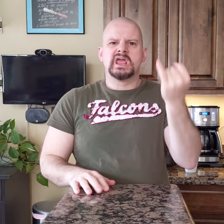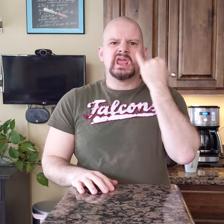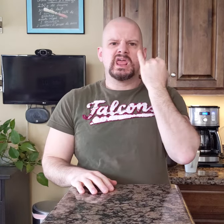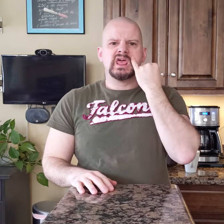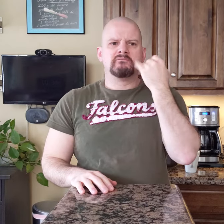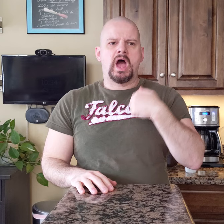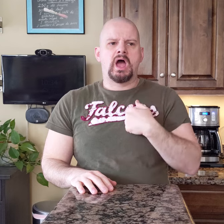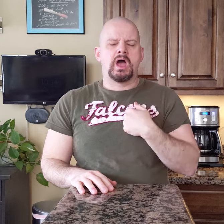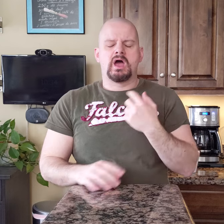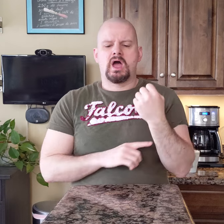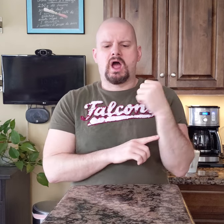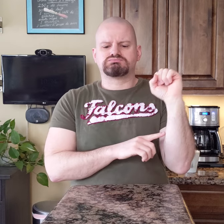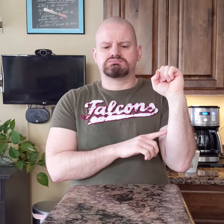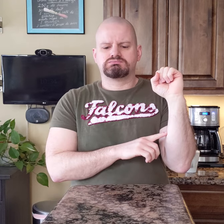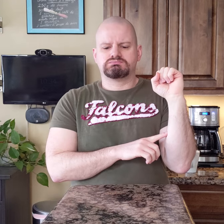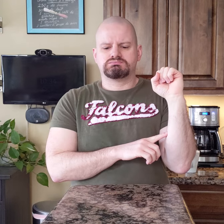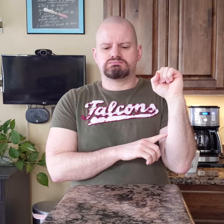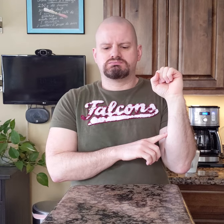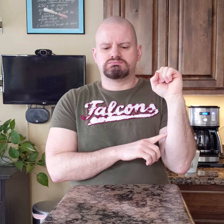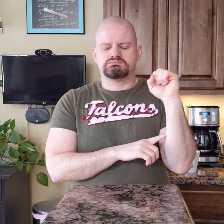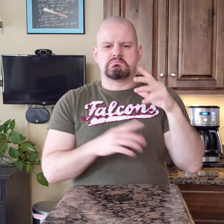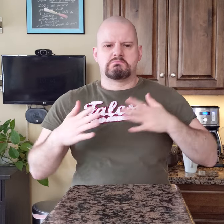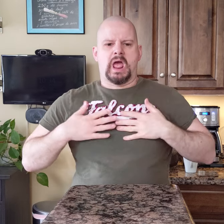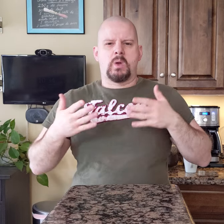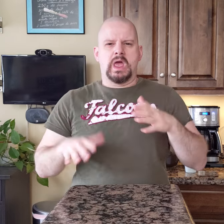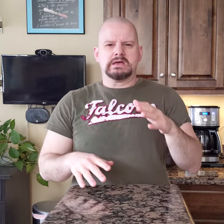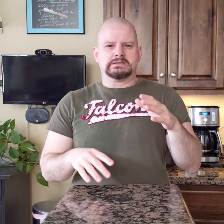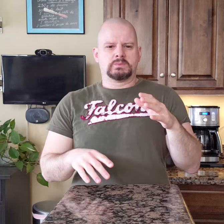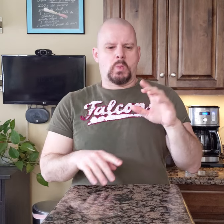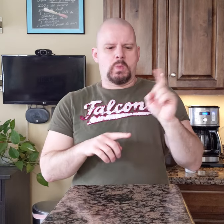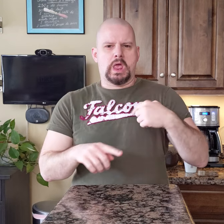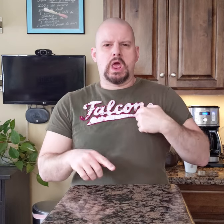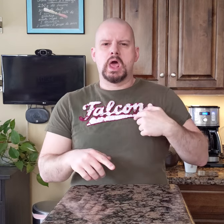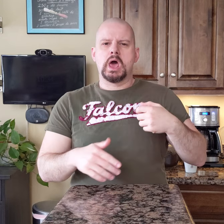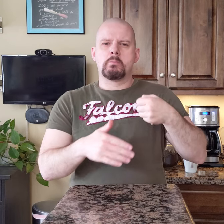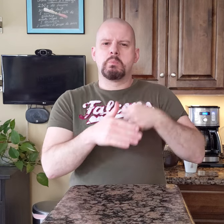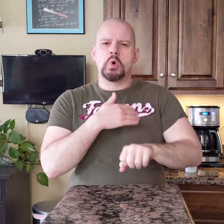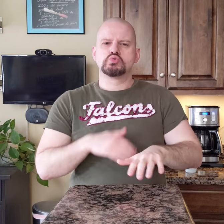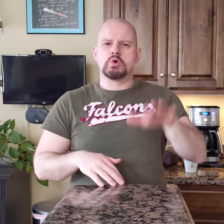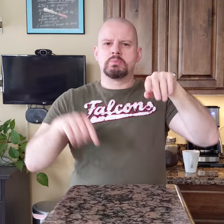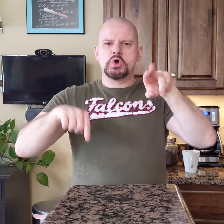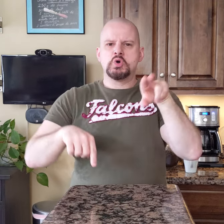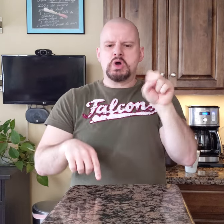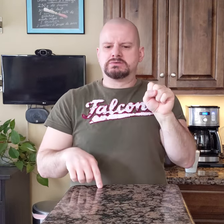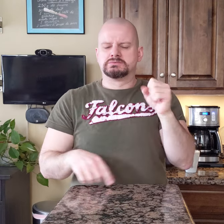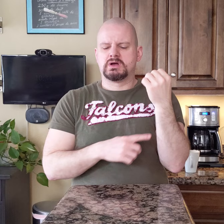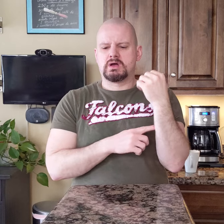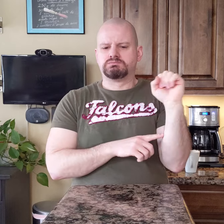If I refuse and do my way where I was born and raised in the United States.